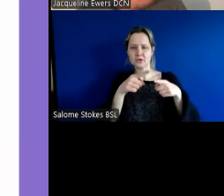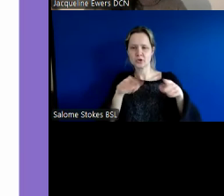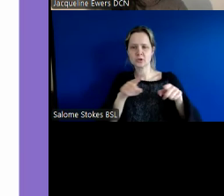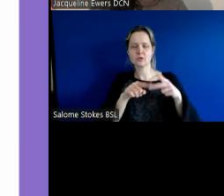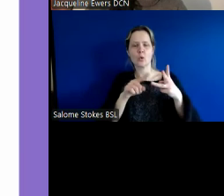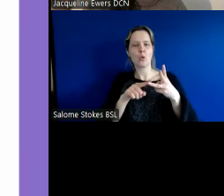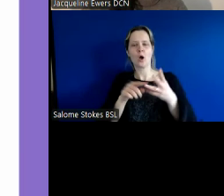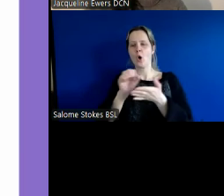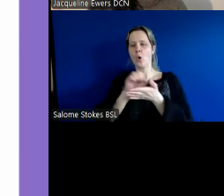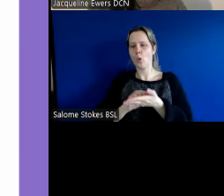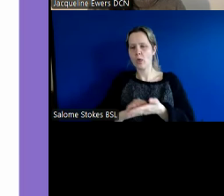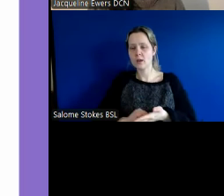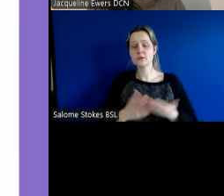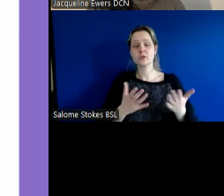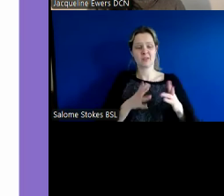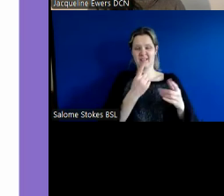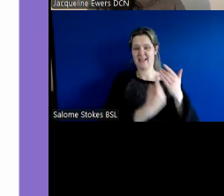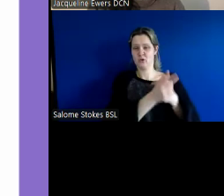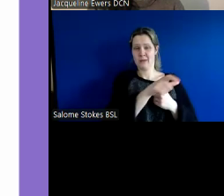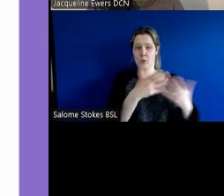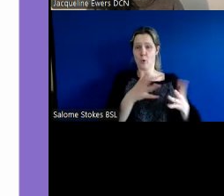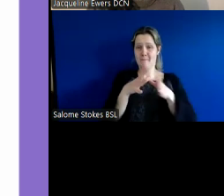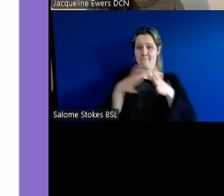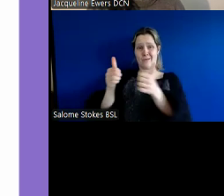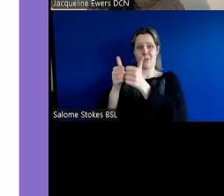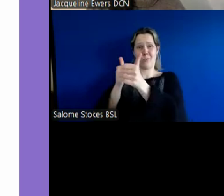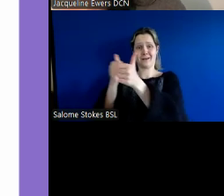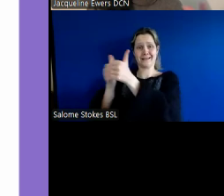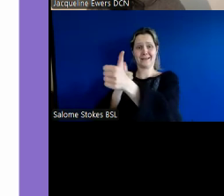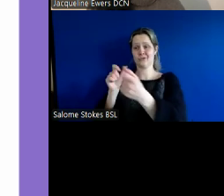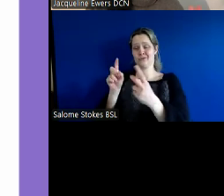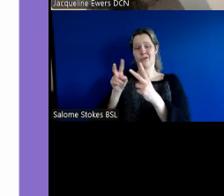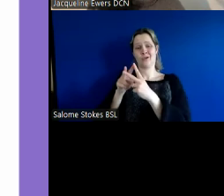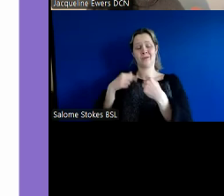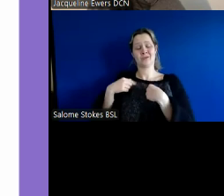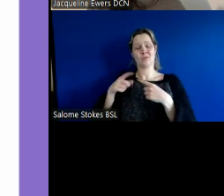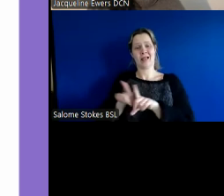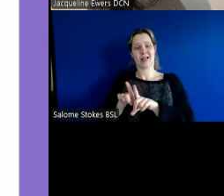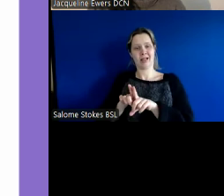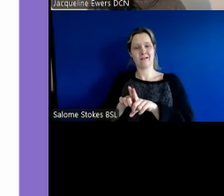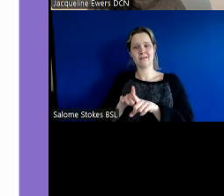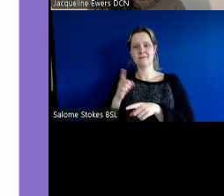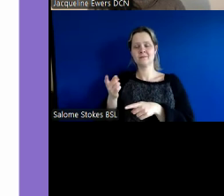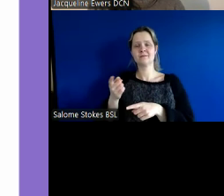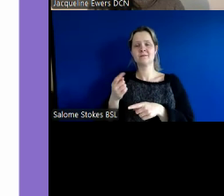right through to larger organizations. From these experiences and from my experience of email marketing,